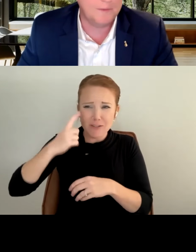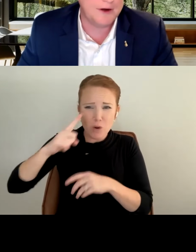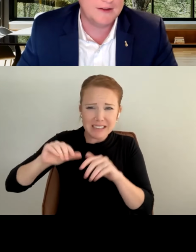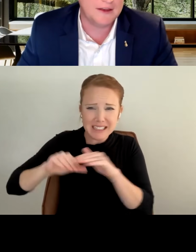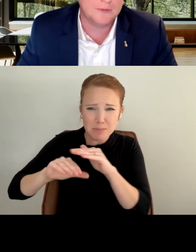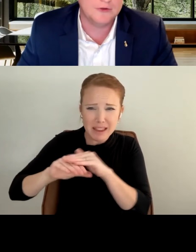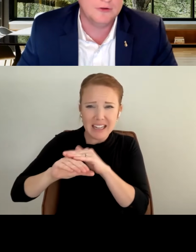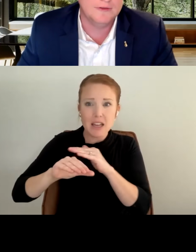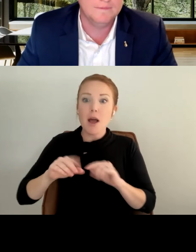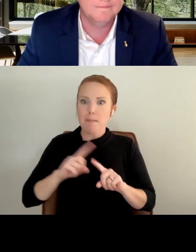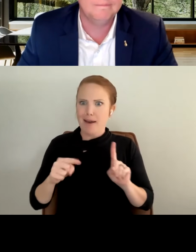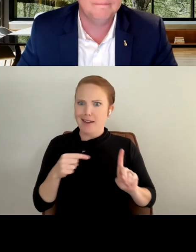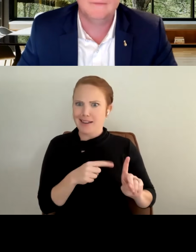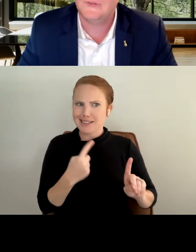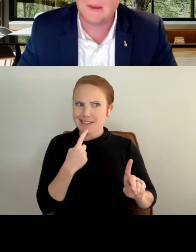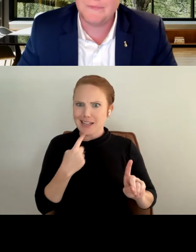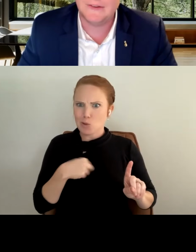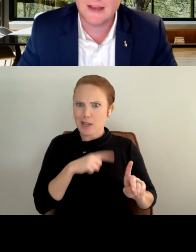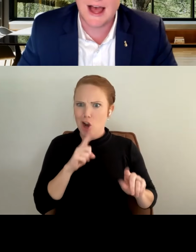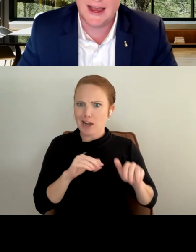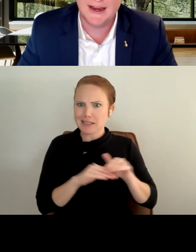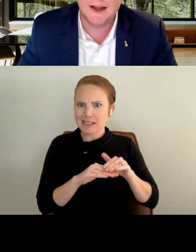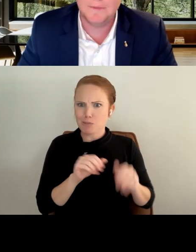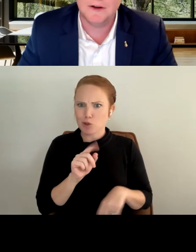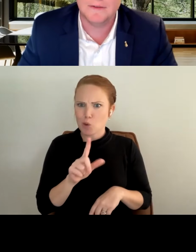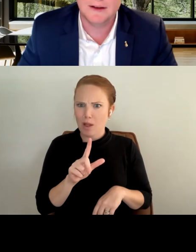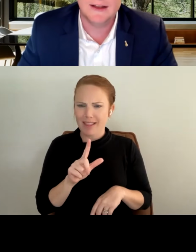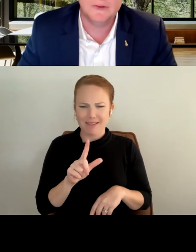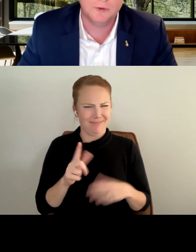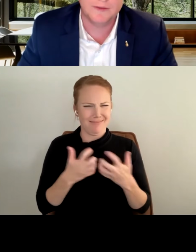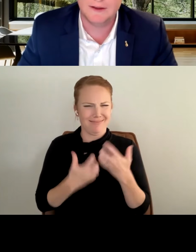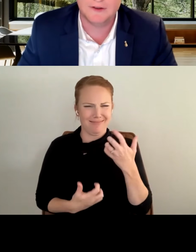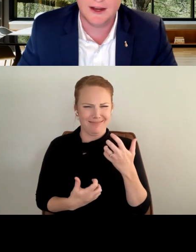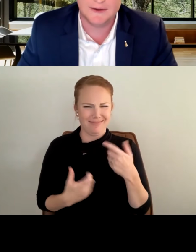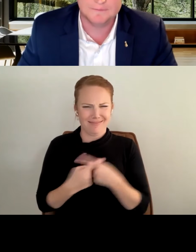says we're a pretty accessible tool, something's not adding up here and it's worth investigating.